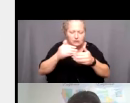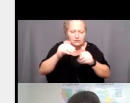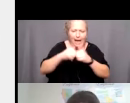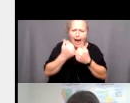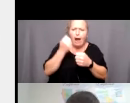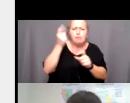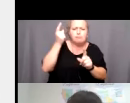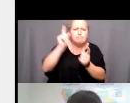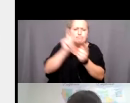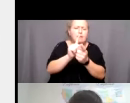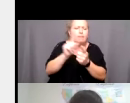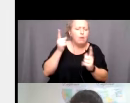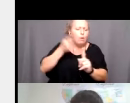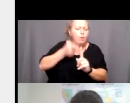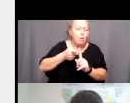so relevant to this conversation today I wanted to